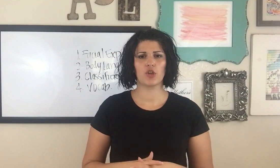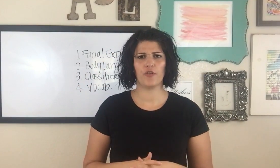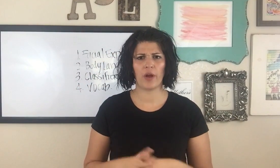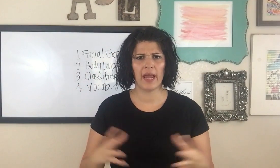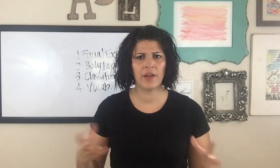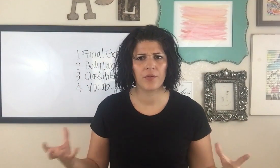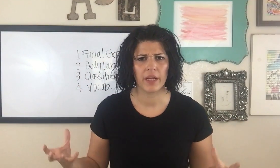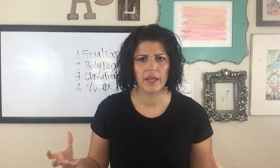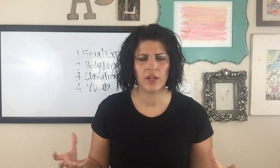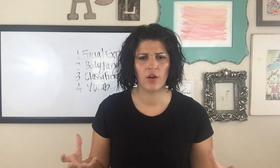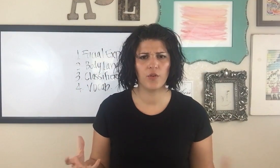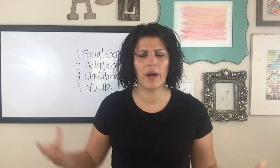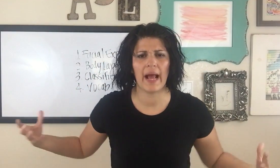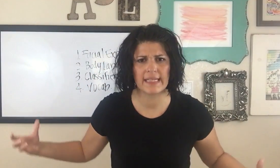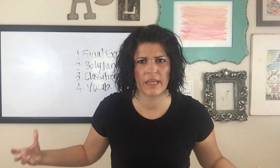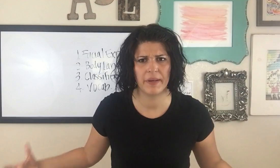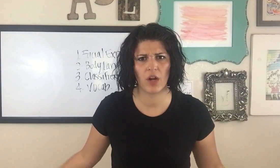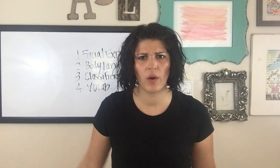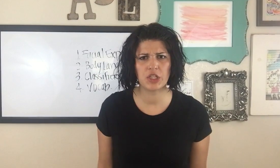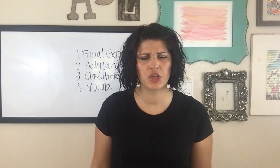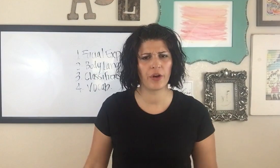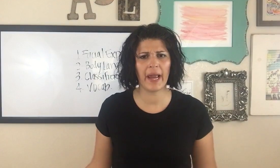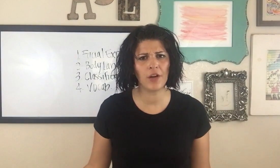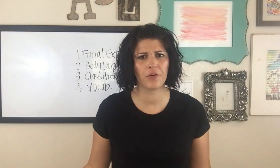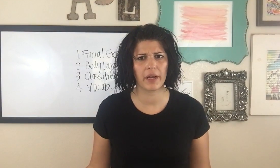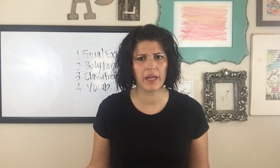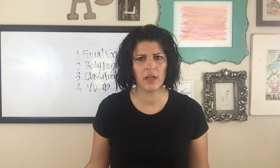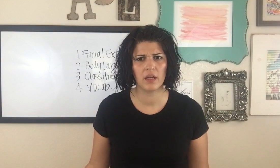So if you're angry, you know, if you want to ask somebody a question, you're angry,